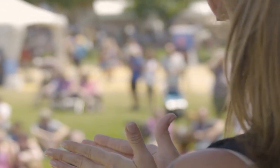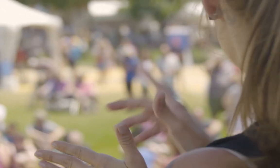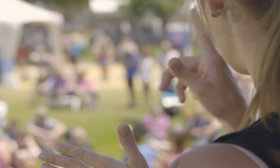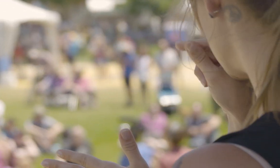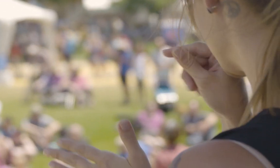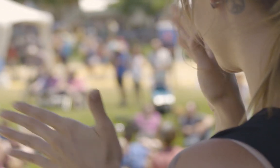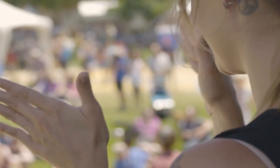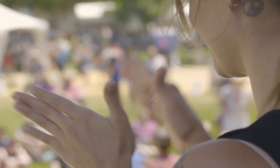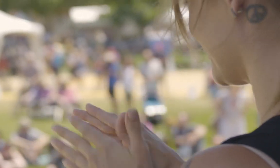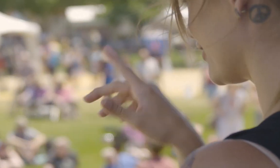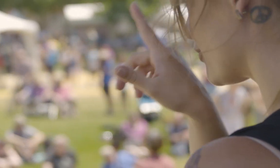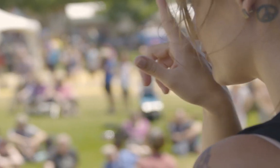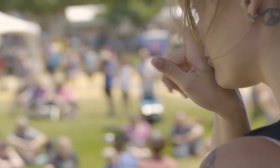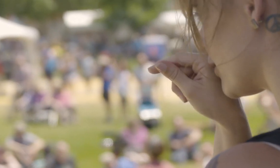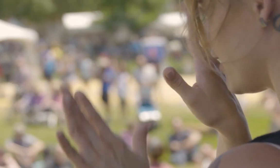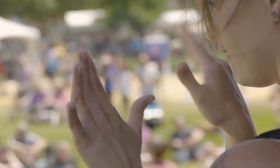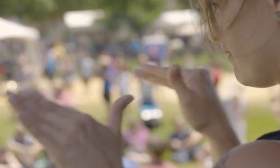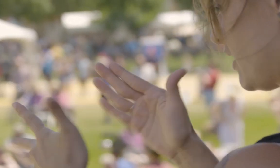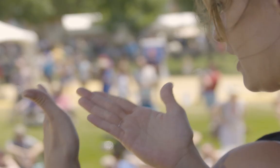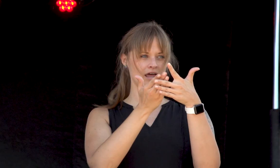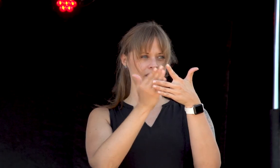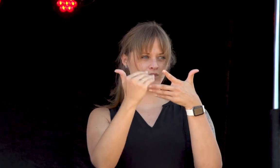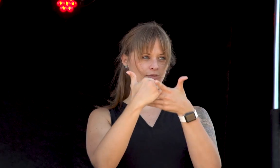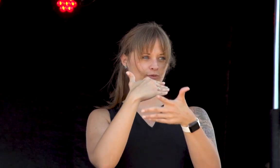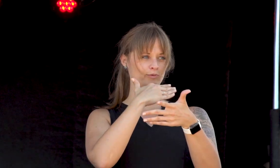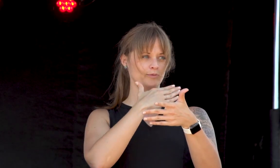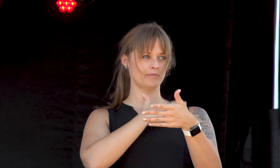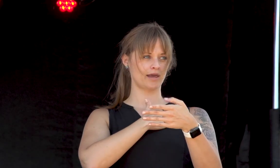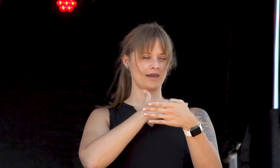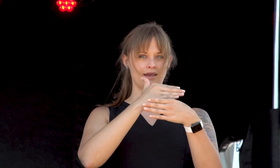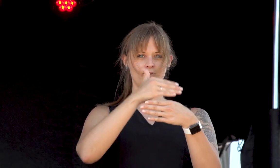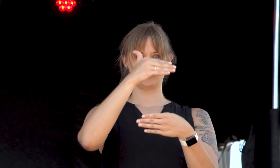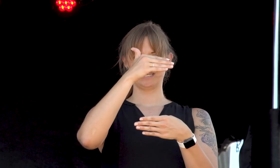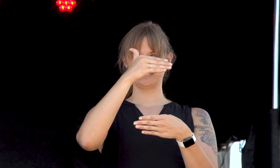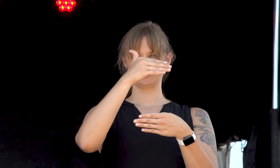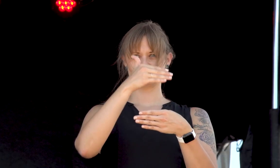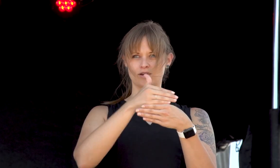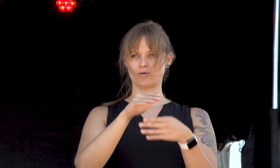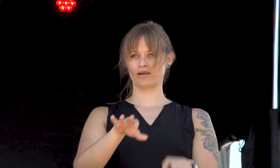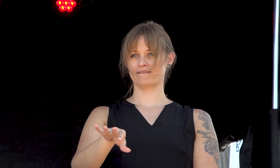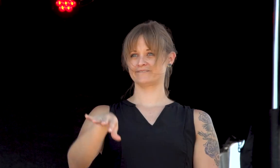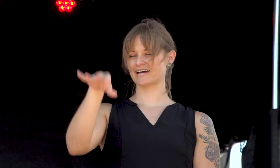Little bird, little bird Fly through my window